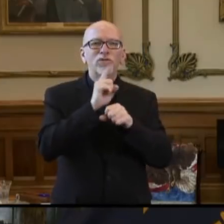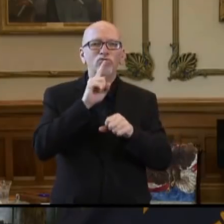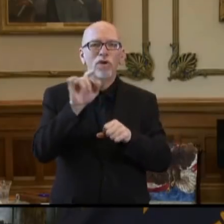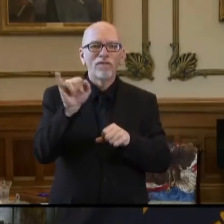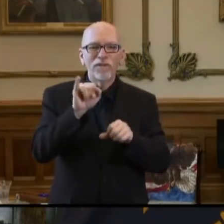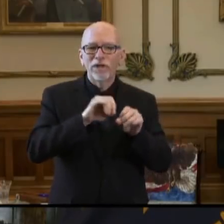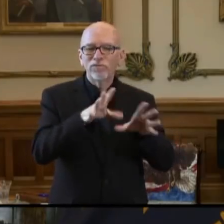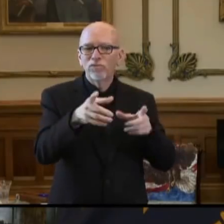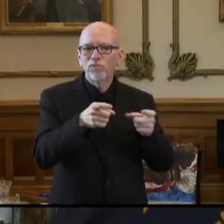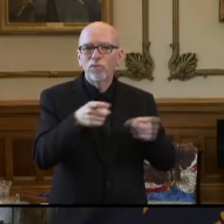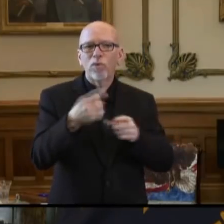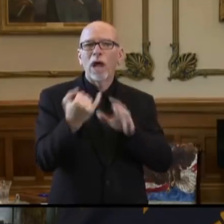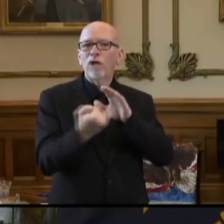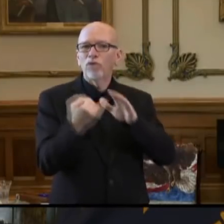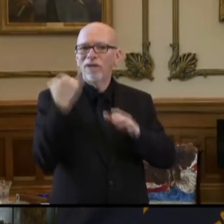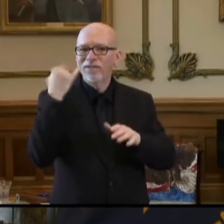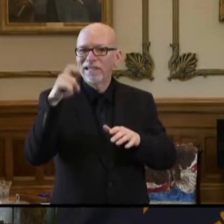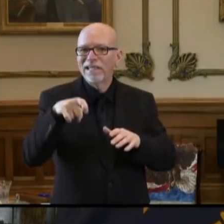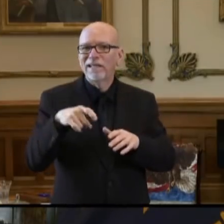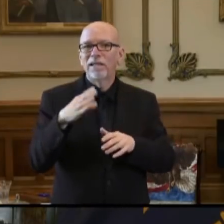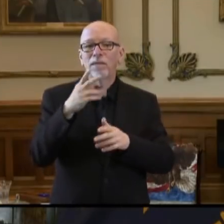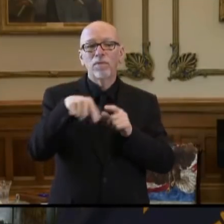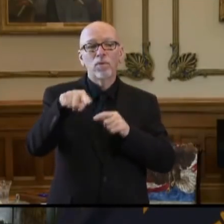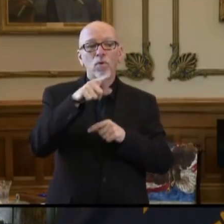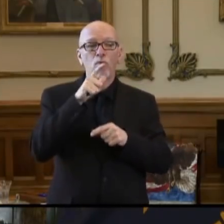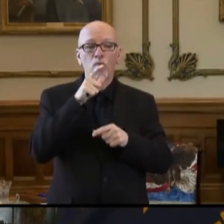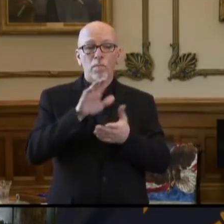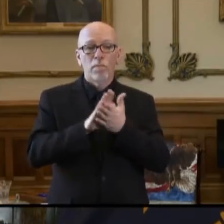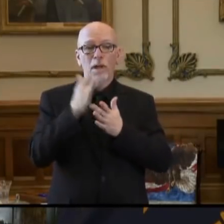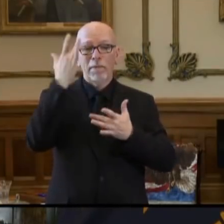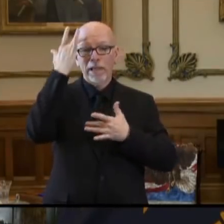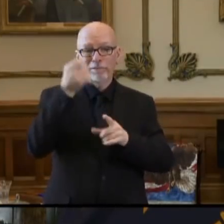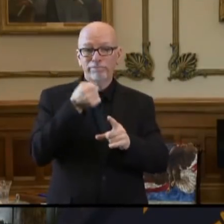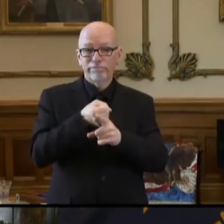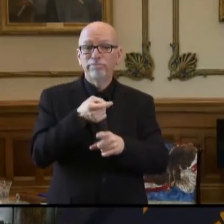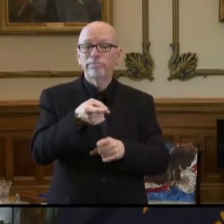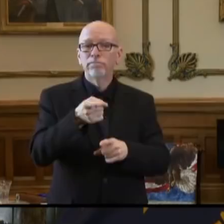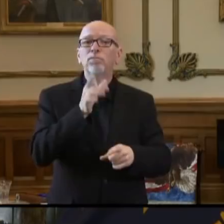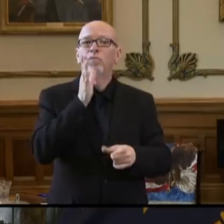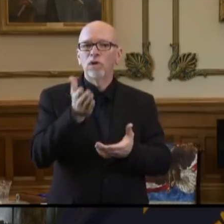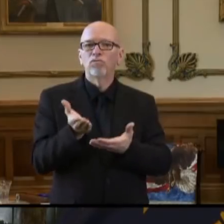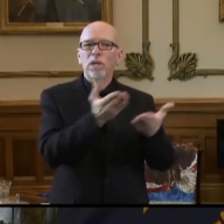DEPARTMENT OF CORRECTIONS AS NEEDED. WE'RE CALLED OUT THERE. WE DO THE SAME TYPE OF INVESTIGATE AND SURVEILLANCE THERE AND INFECTION CONTROL